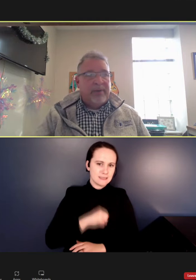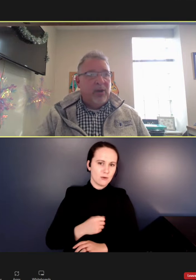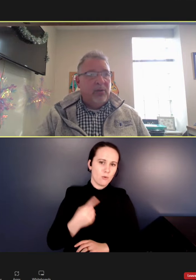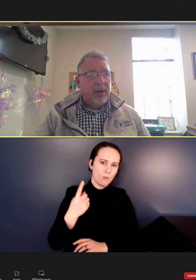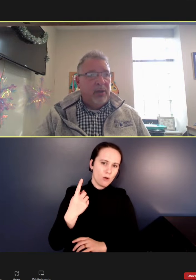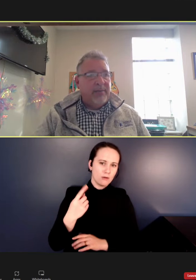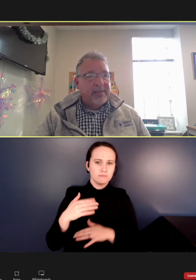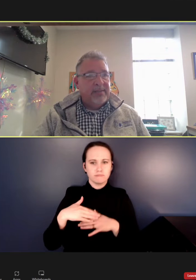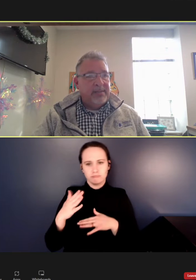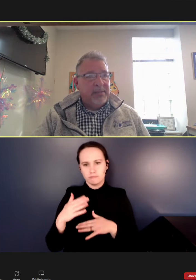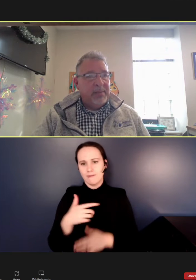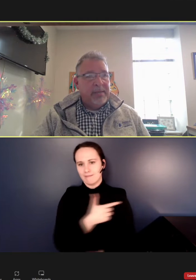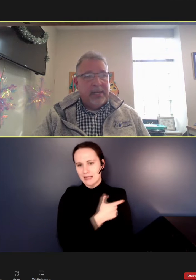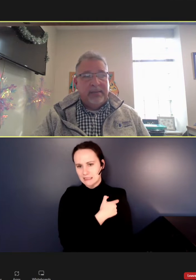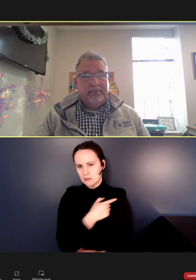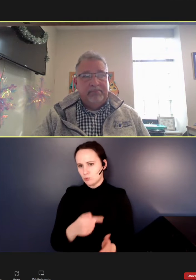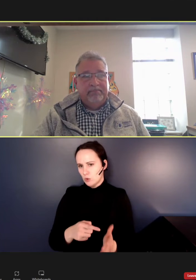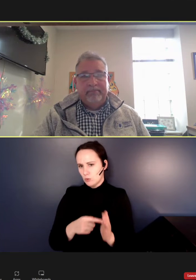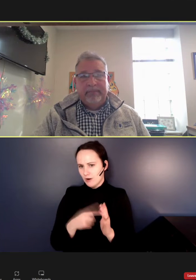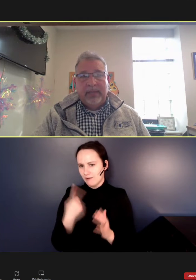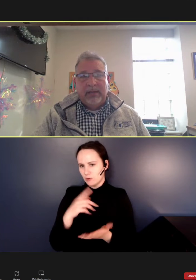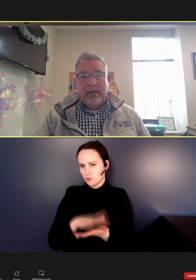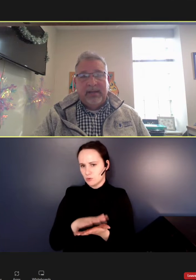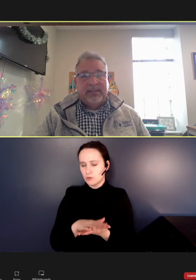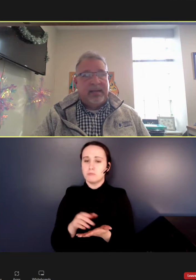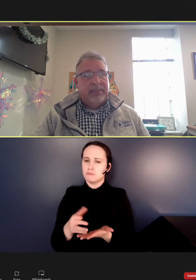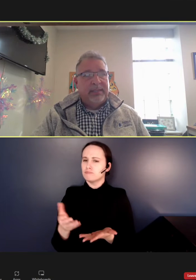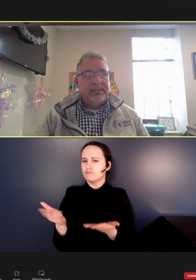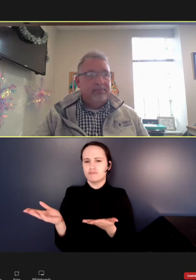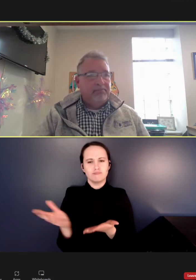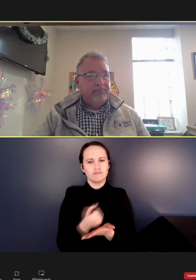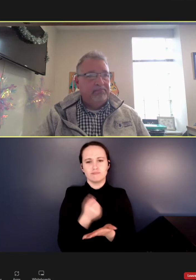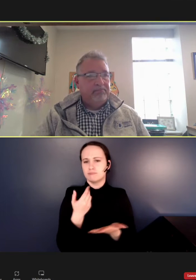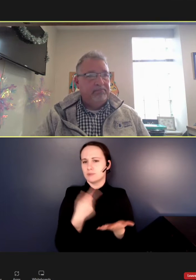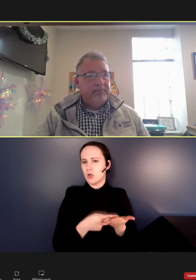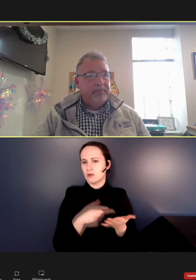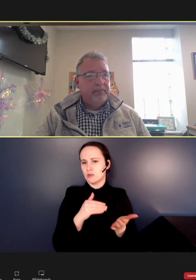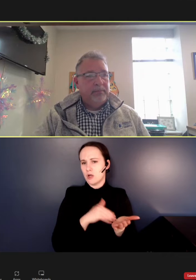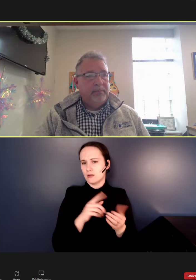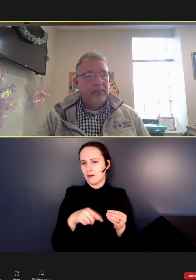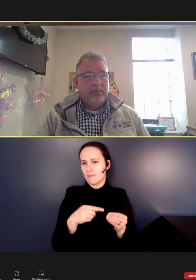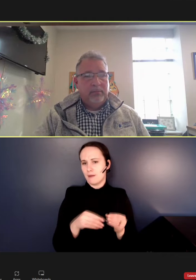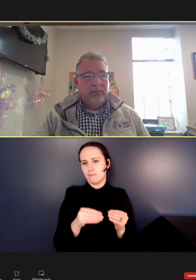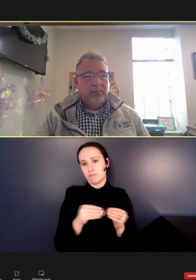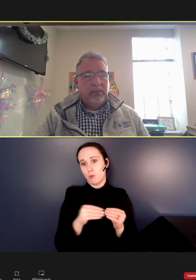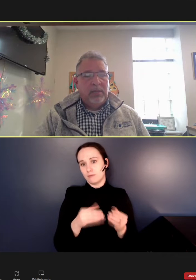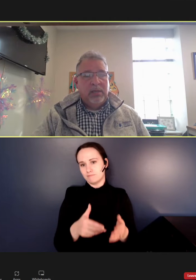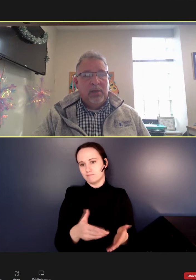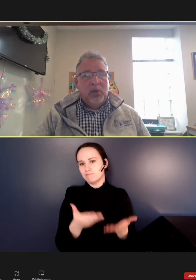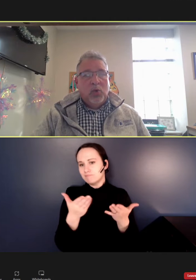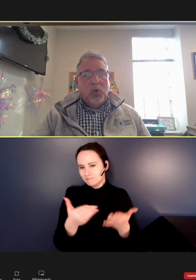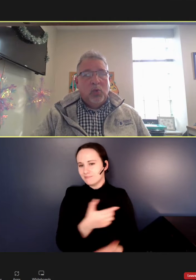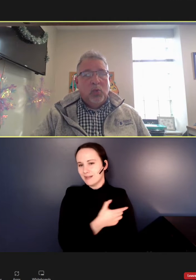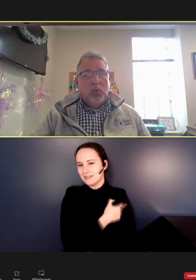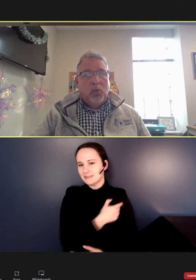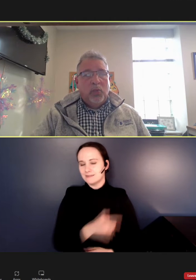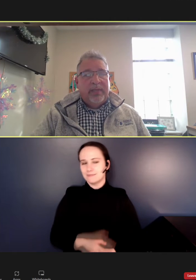provider about other vaccines that may be needed. Next slide, please.